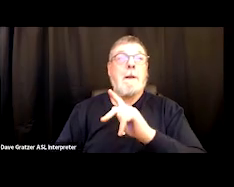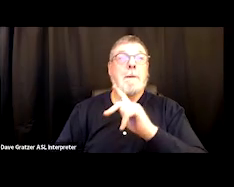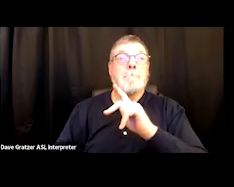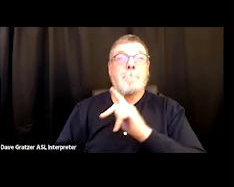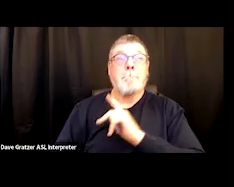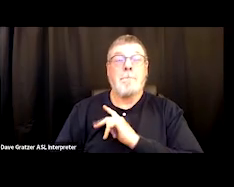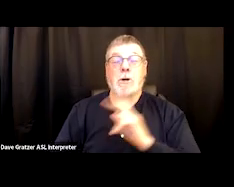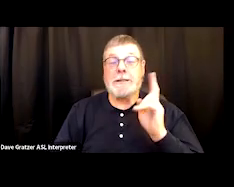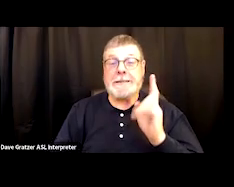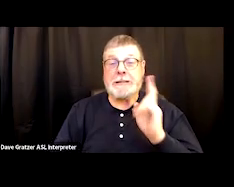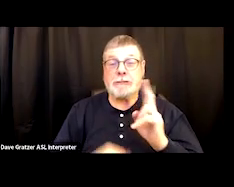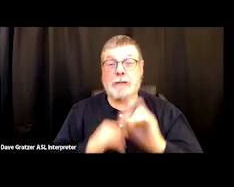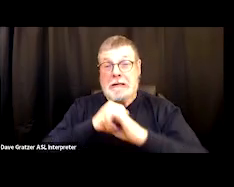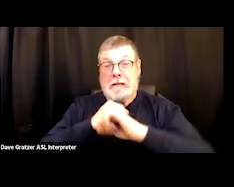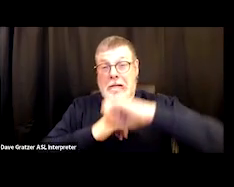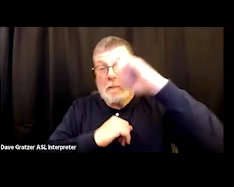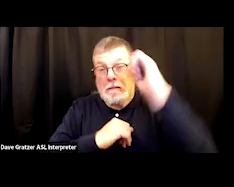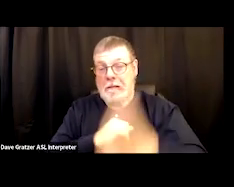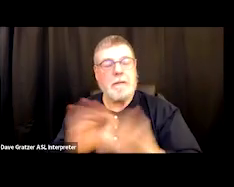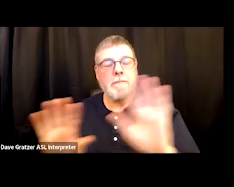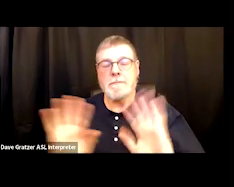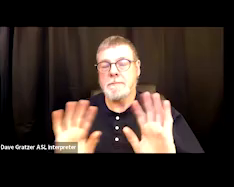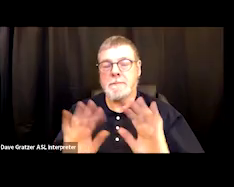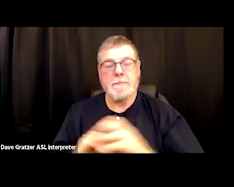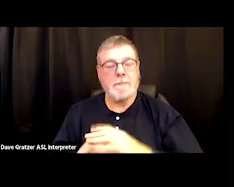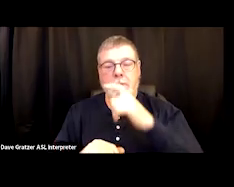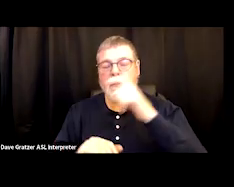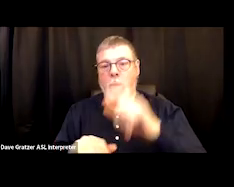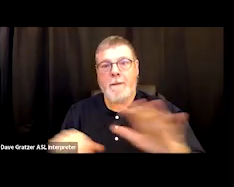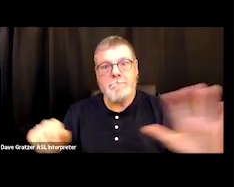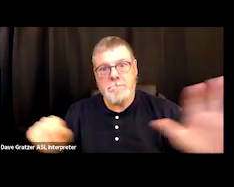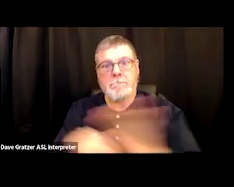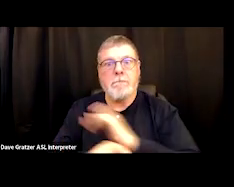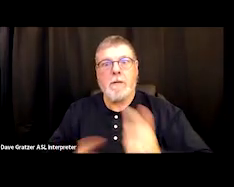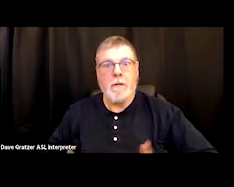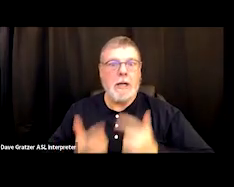And what I mean by that is you don't need to write the person's entire life story in here.